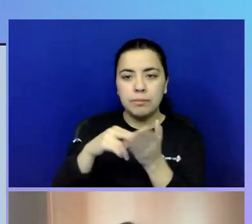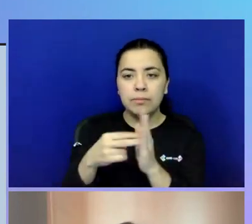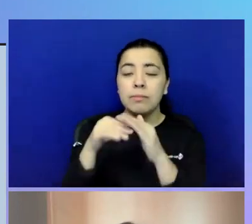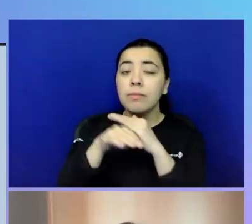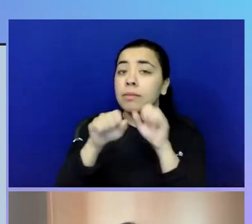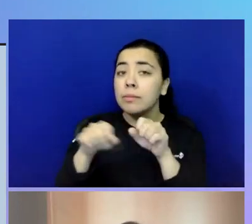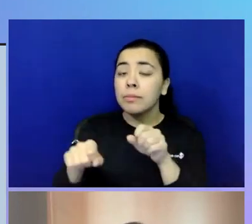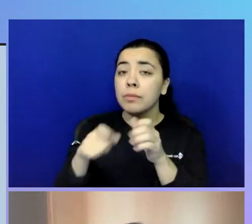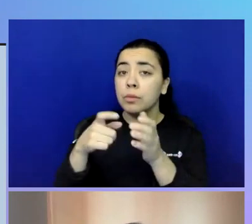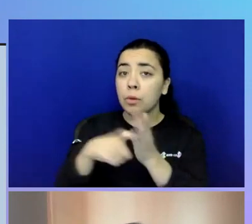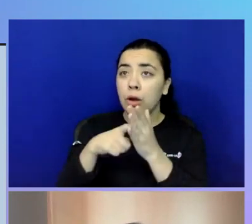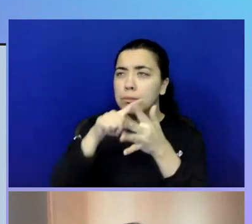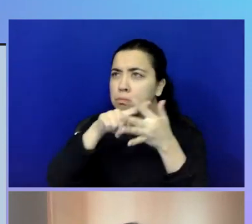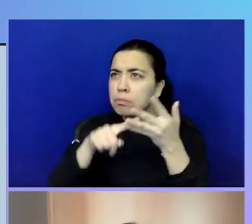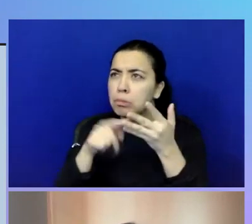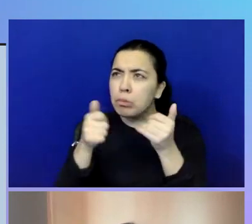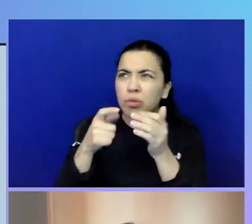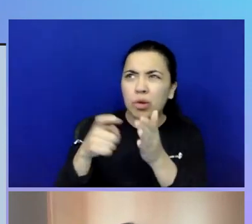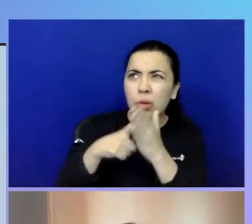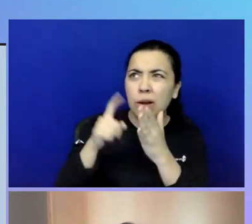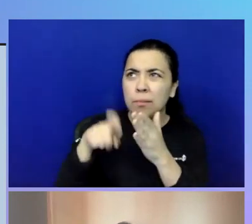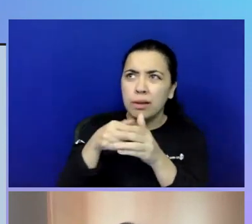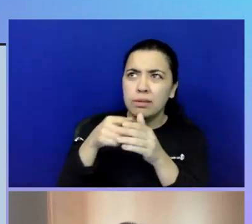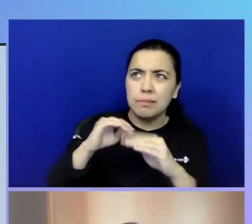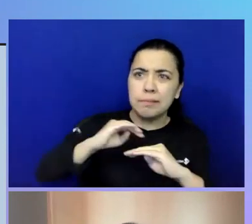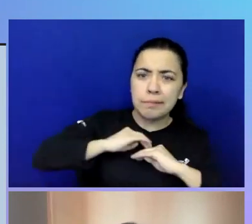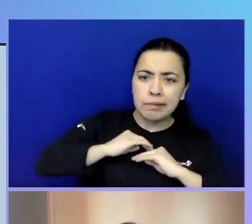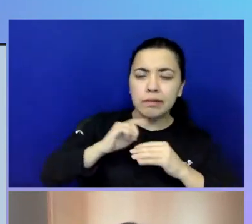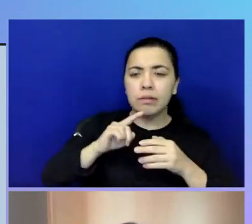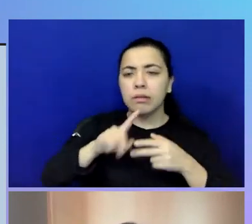acceptance criteria and of course the angular specs along